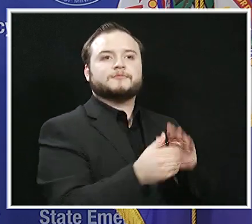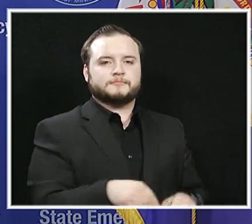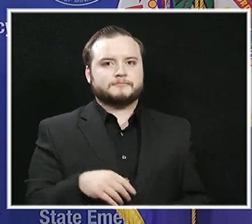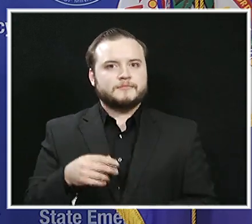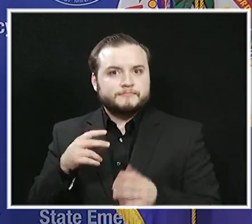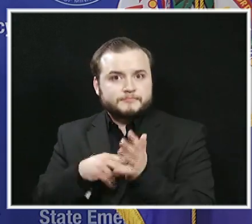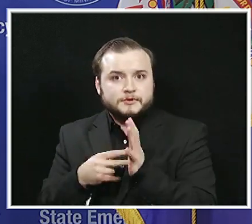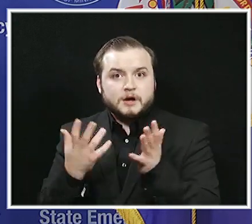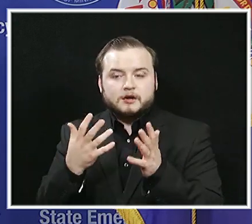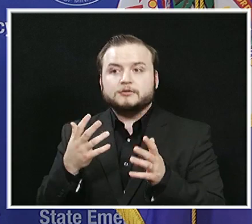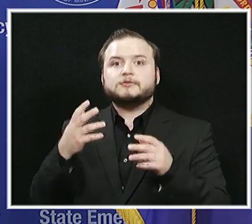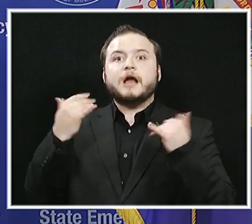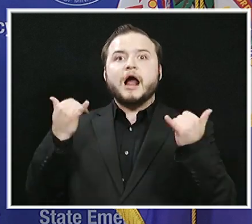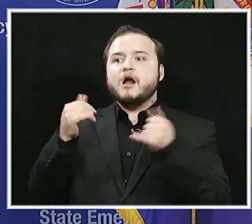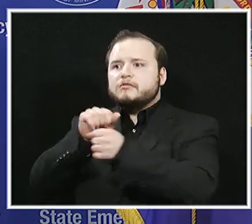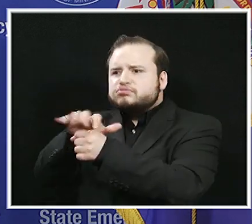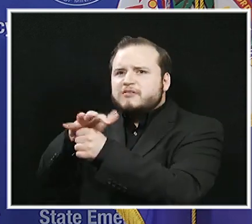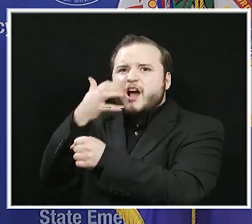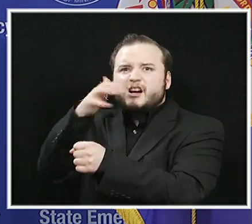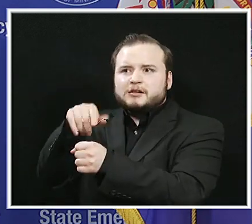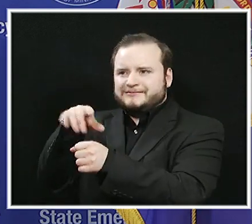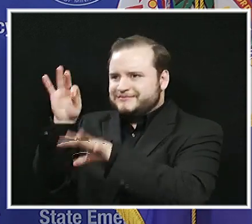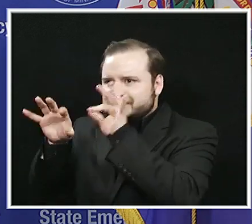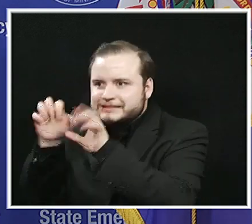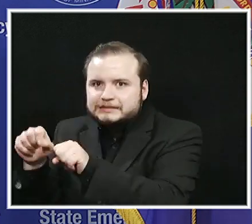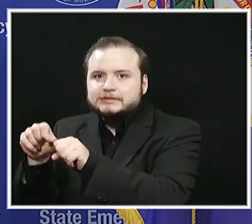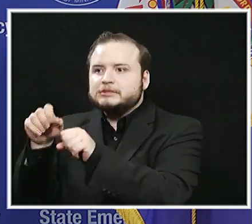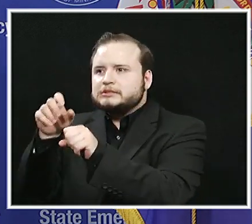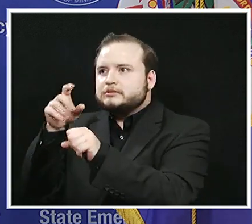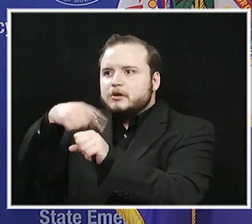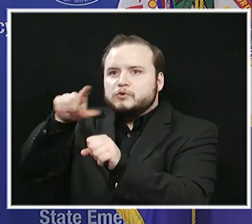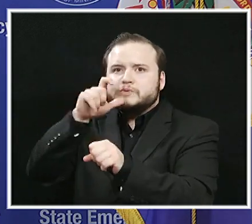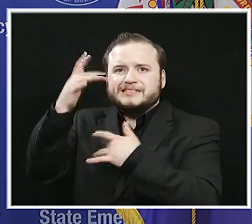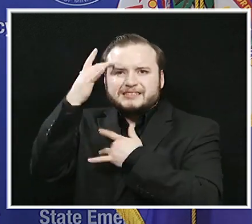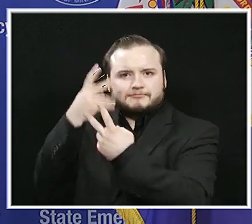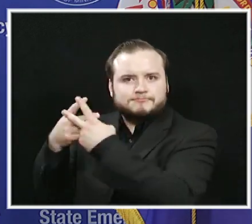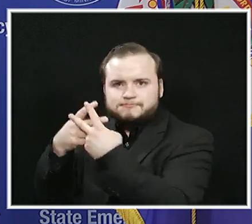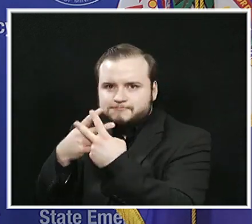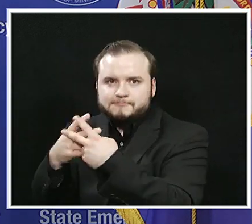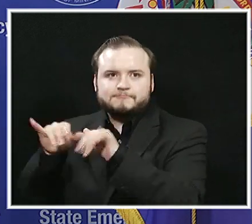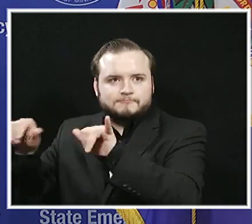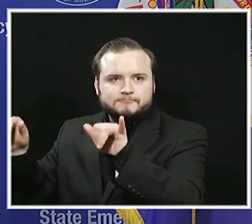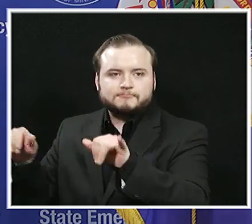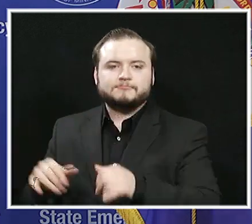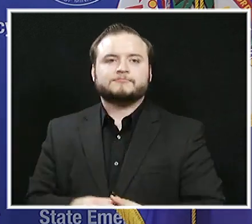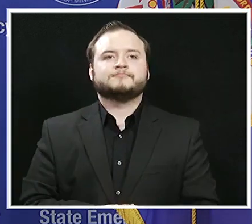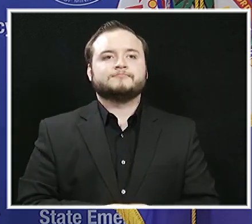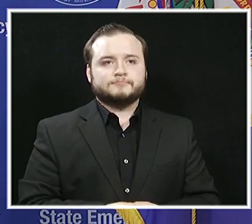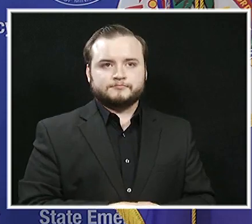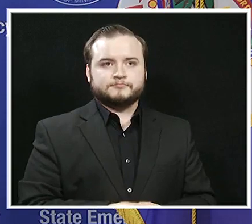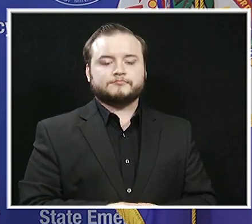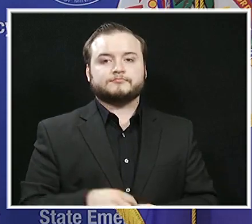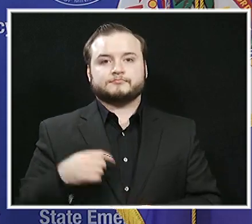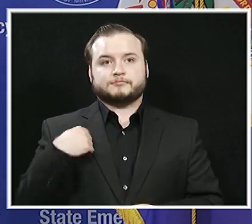and our job is to expand testing, tracing, isolation, be able to put out hot spots and be able to do things like this in collaboration with the people